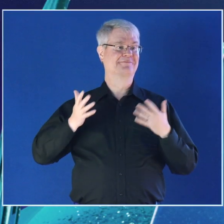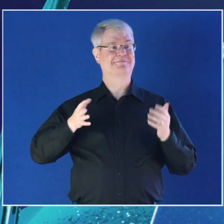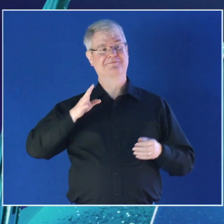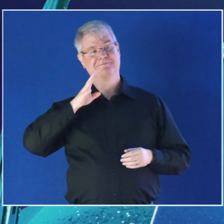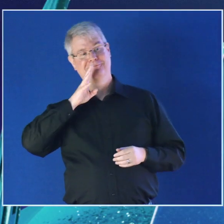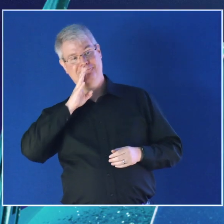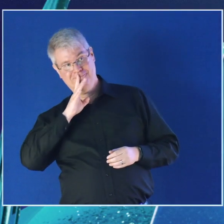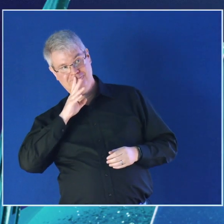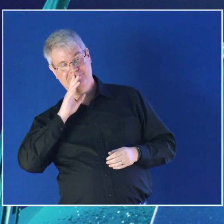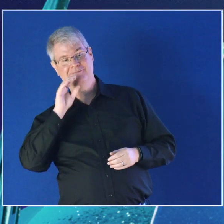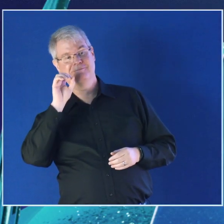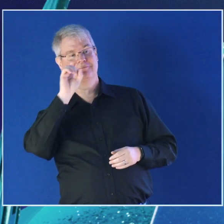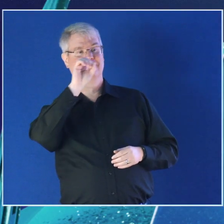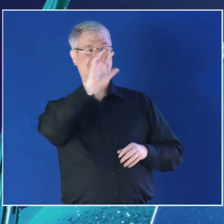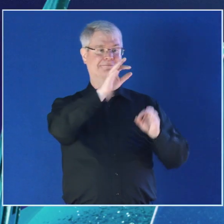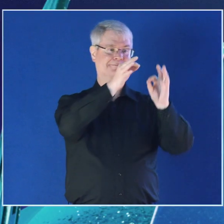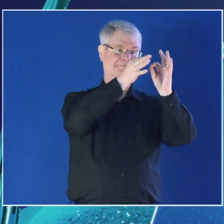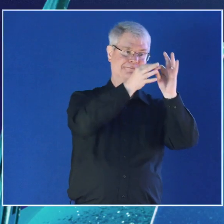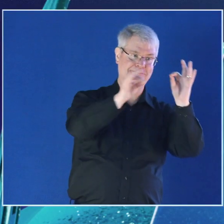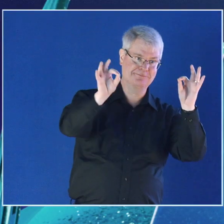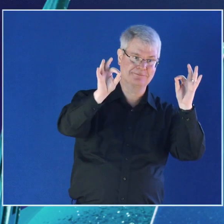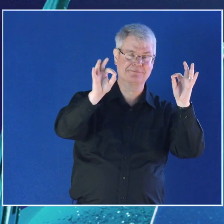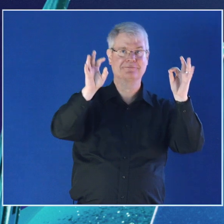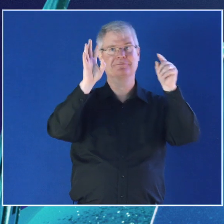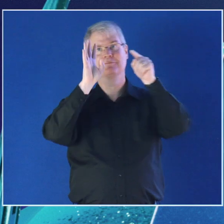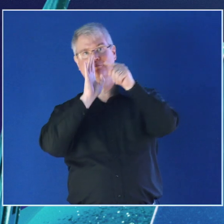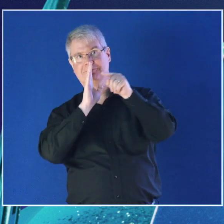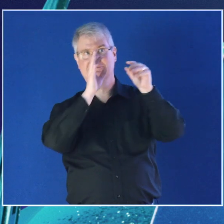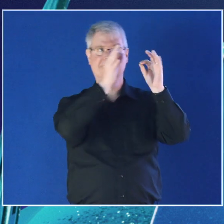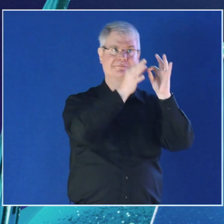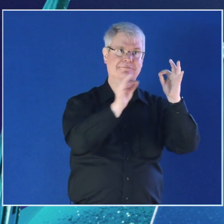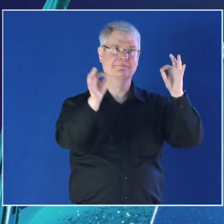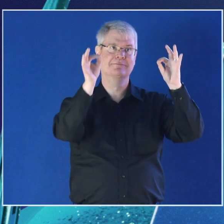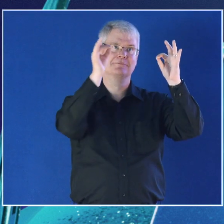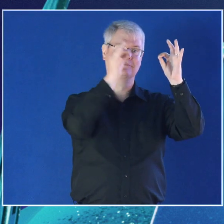so we had to think about every paragraph and then say it.